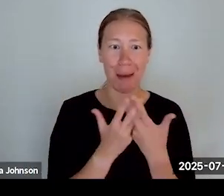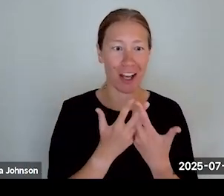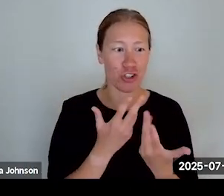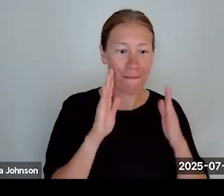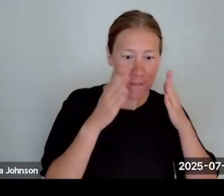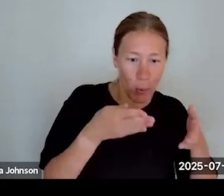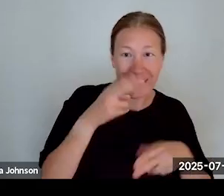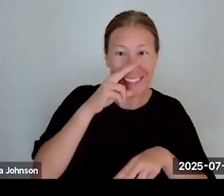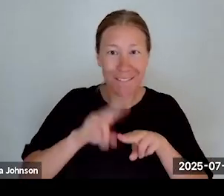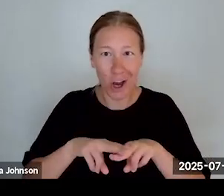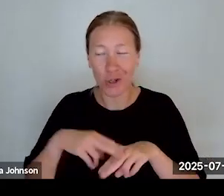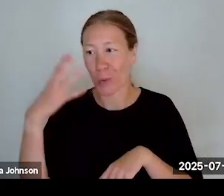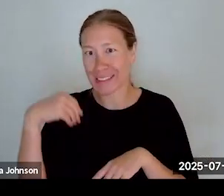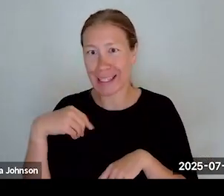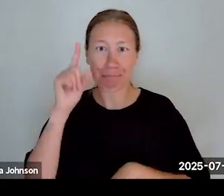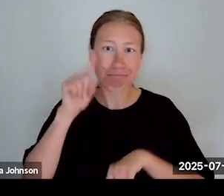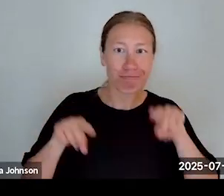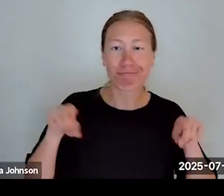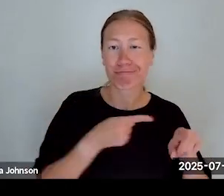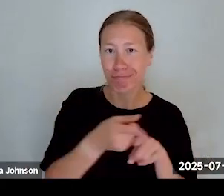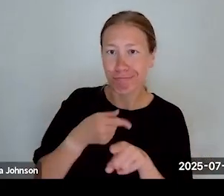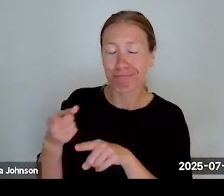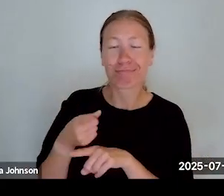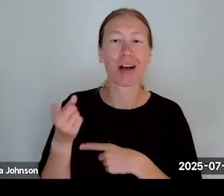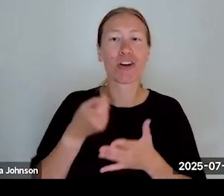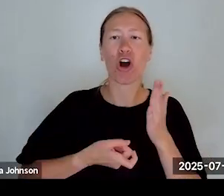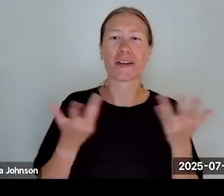They can range from approximately 20 to $60 for their earplugs.